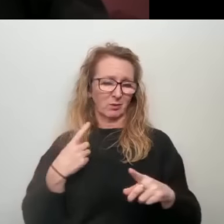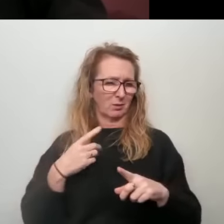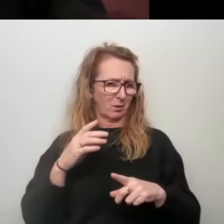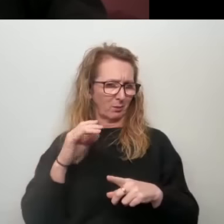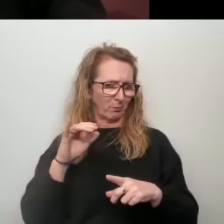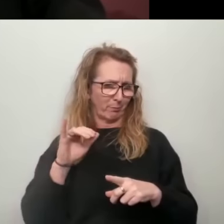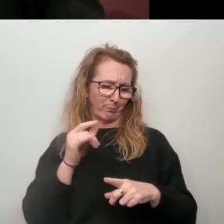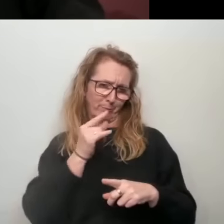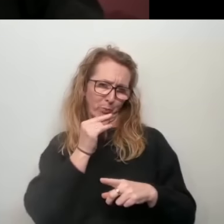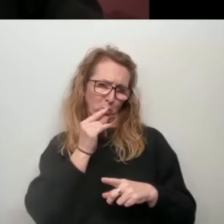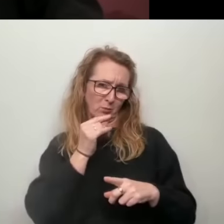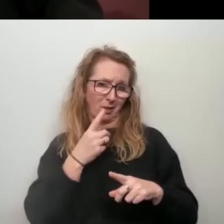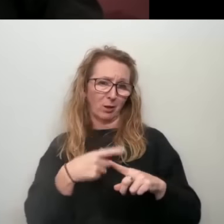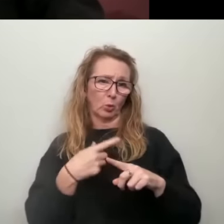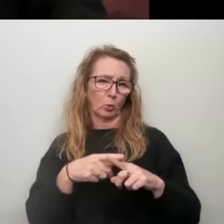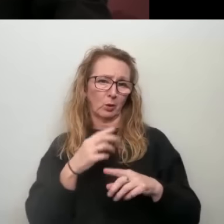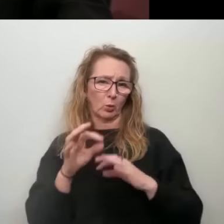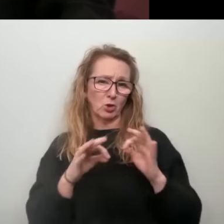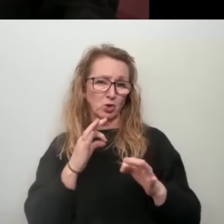Is there a reason why the roadway isn't flat?